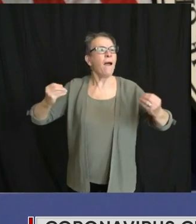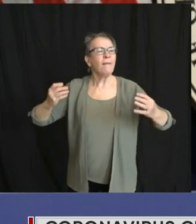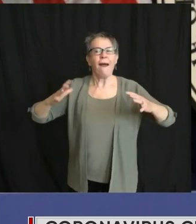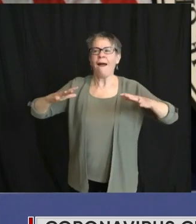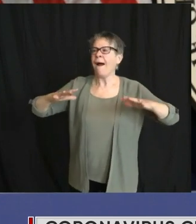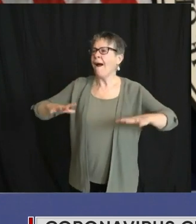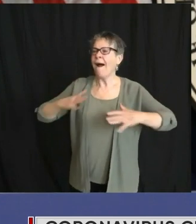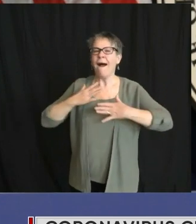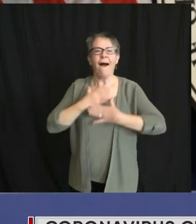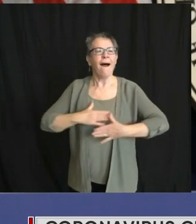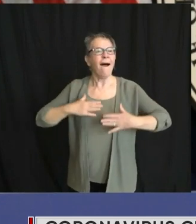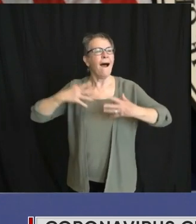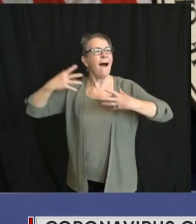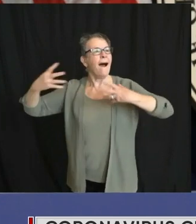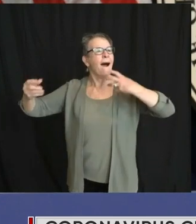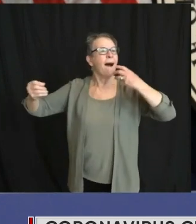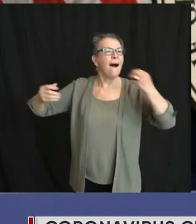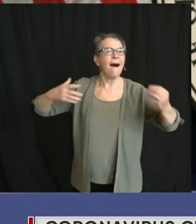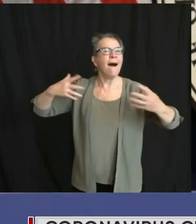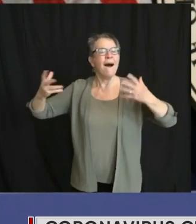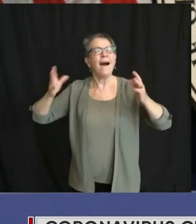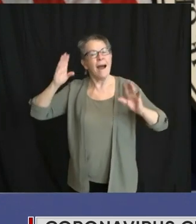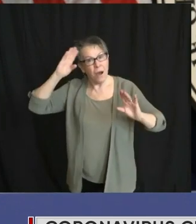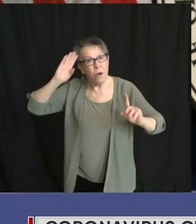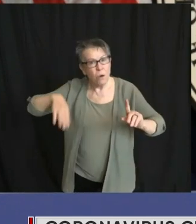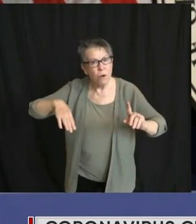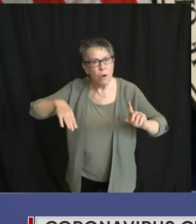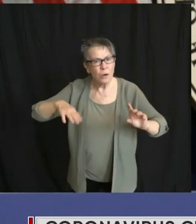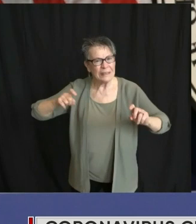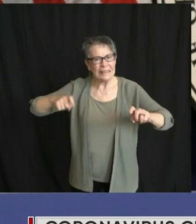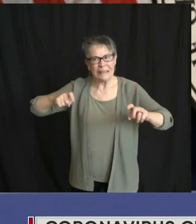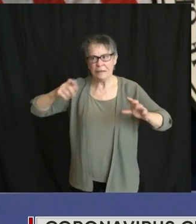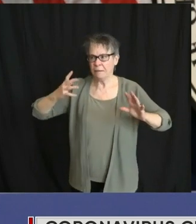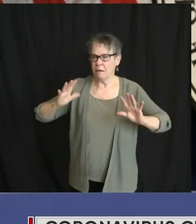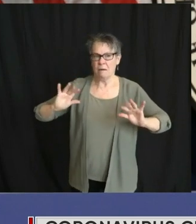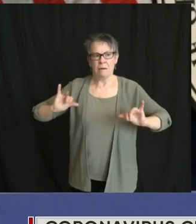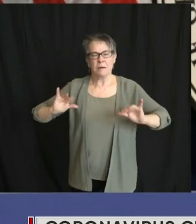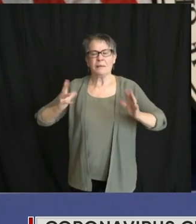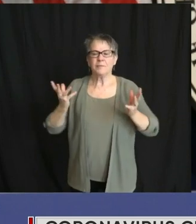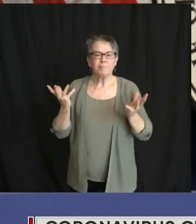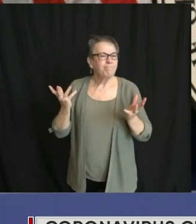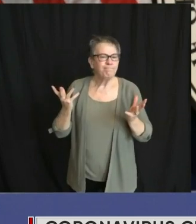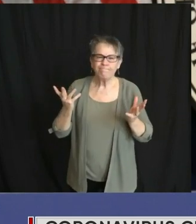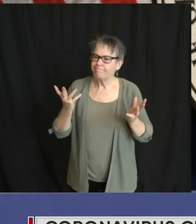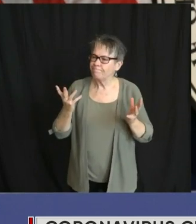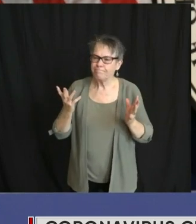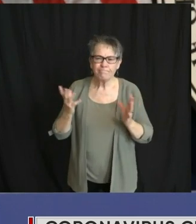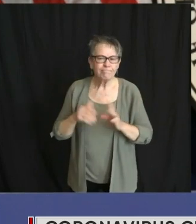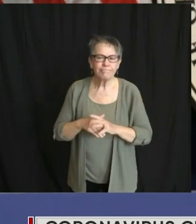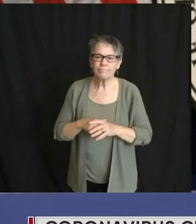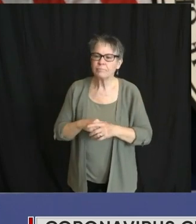EVERY DAY WERE RAGING UP, WE WOULD NOT BE DOING WHAT WE DID TODAY, EVEN NOTWITHSTANDING